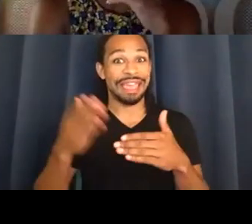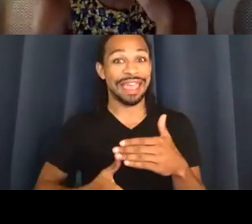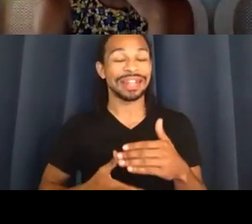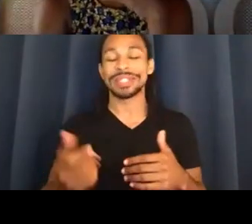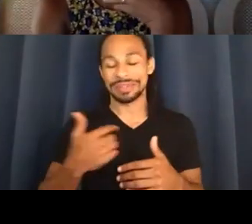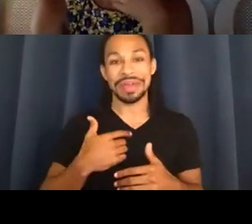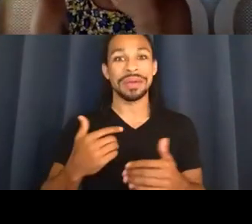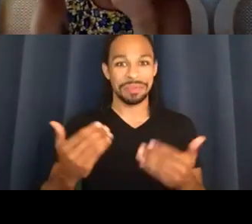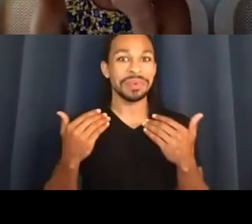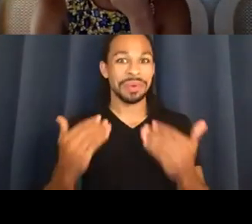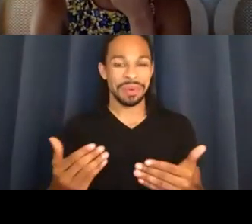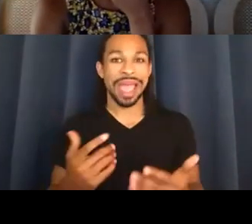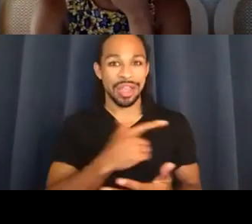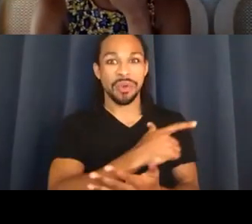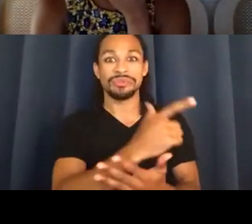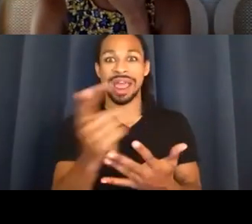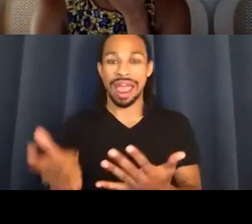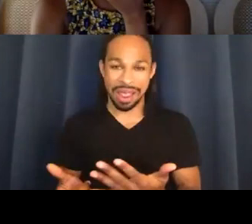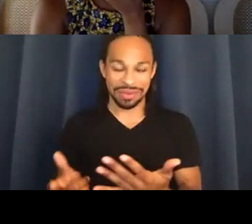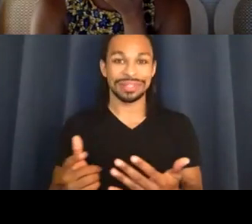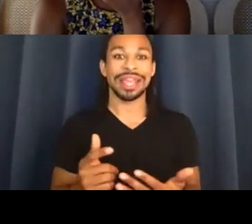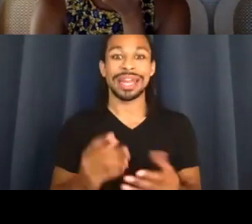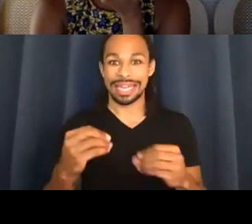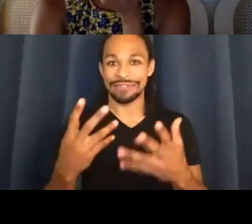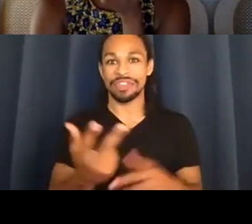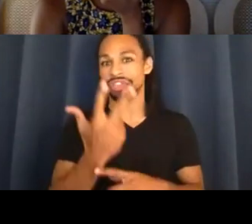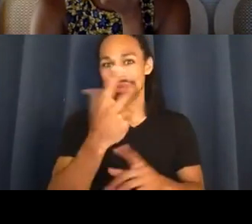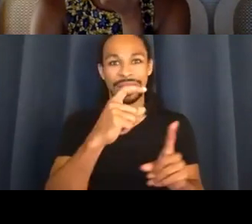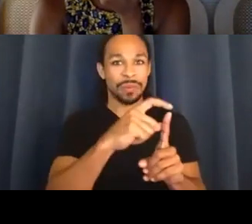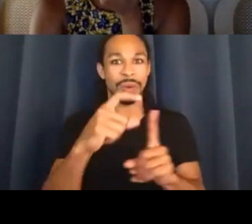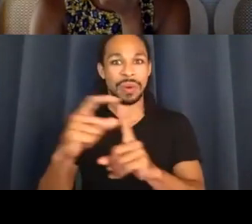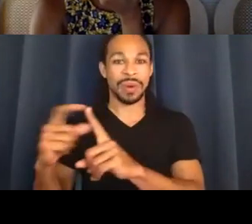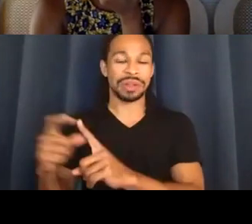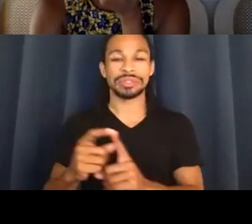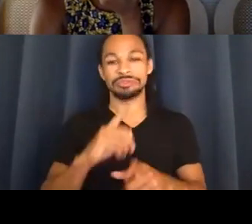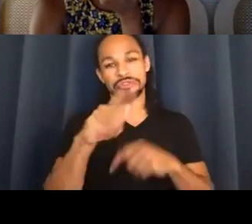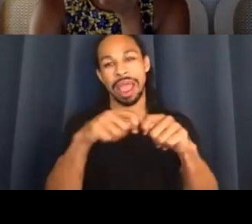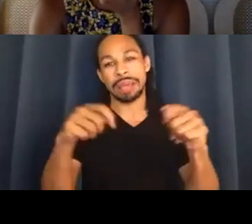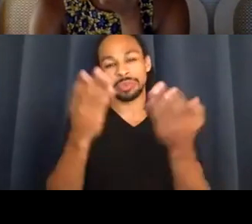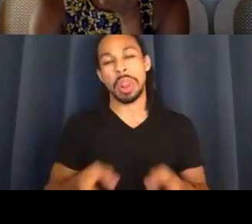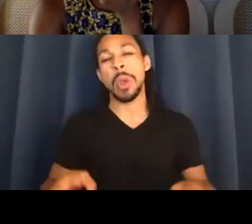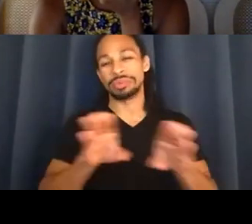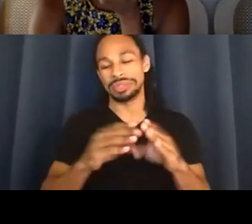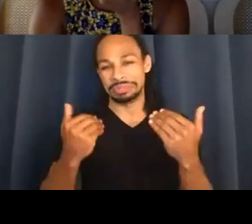and give three words to close us with. Three words, one, two, or three. Keep it short.